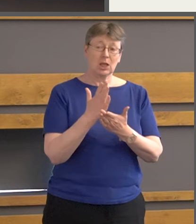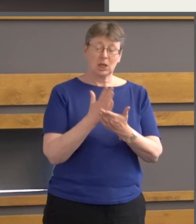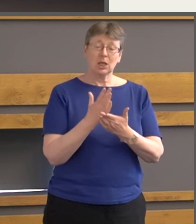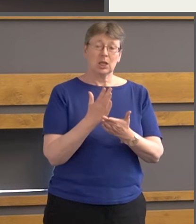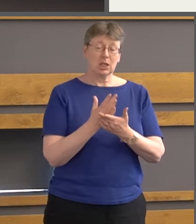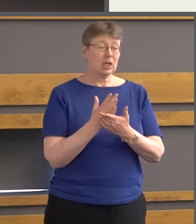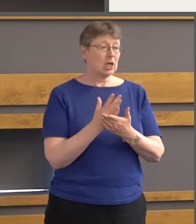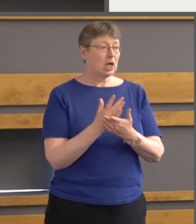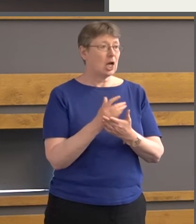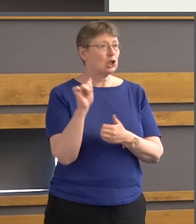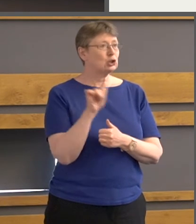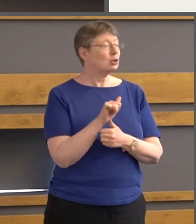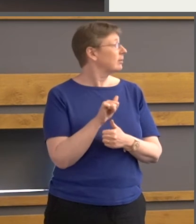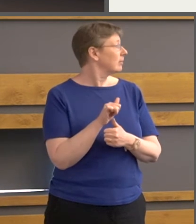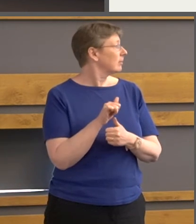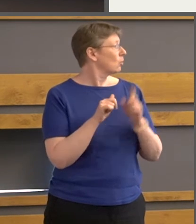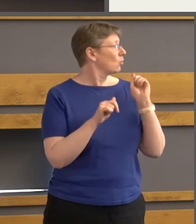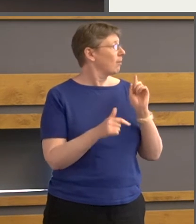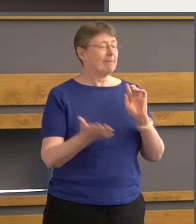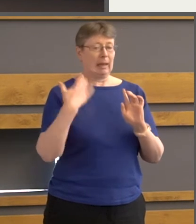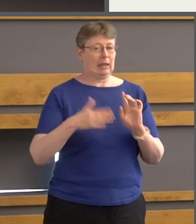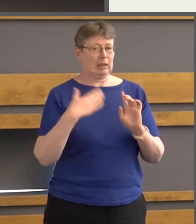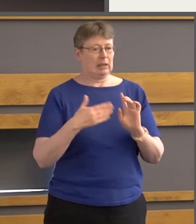And I think I should go back to the mill compound if I can find.